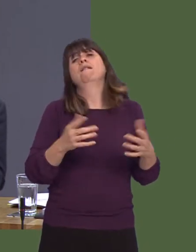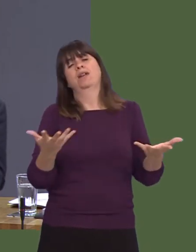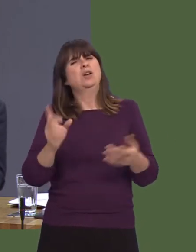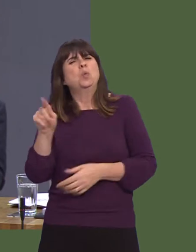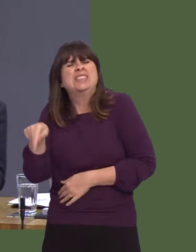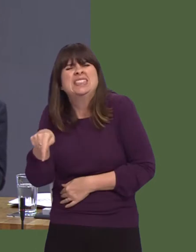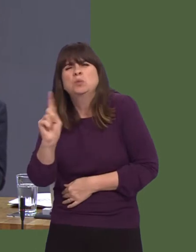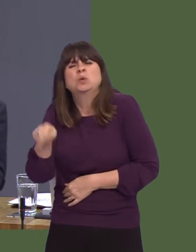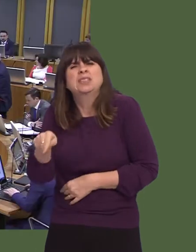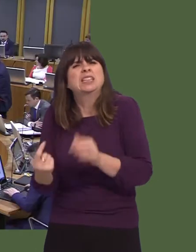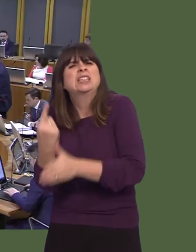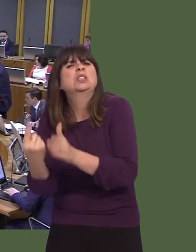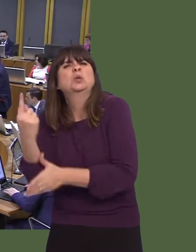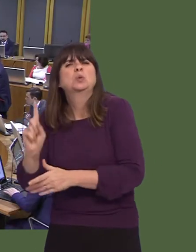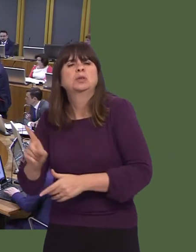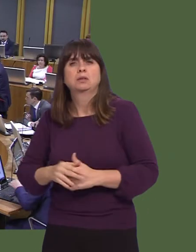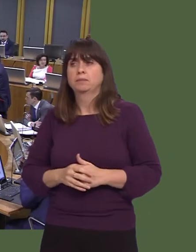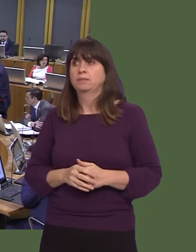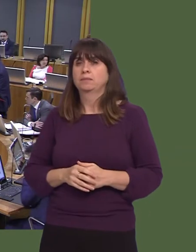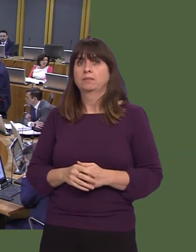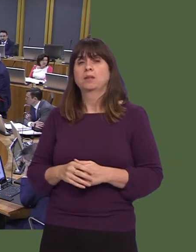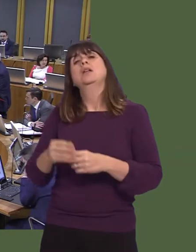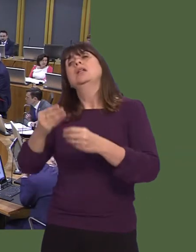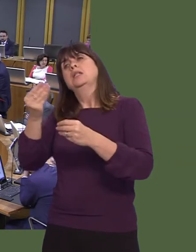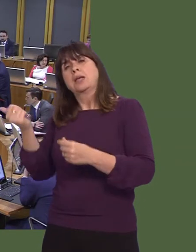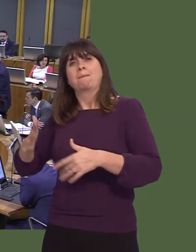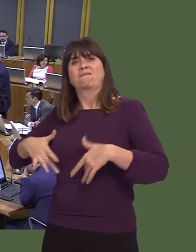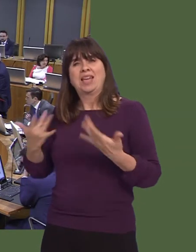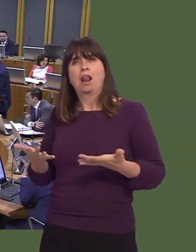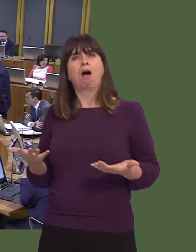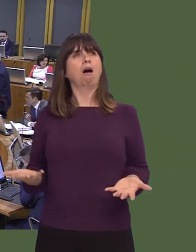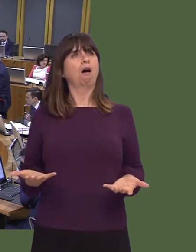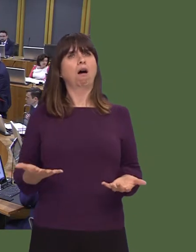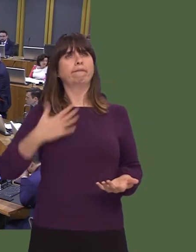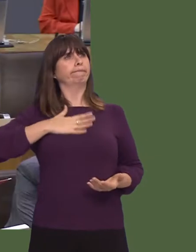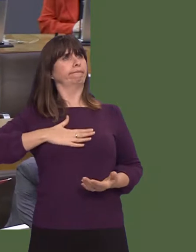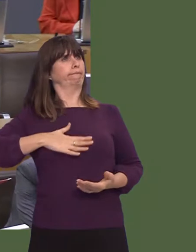Carwyn Jones AM: They were issues of competing priorities, of people feeling that some people